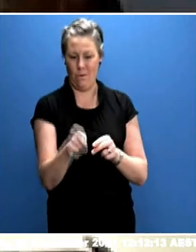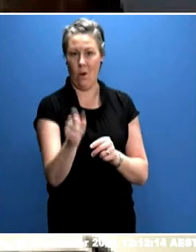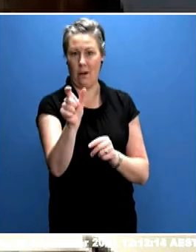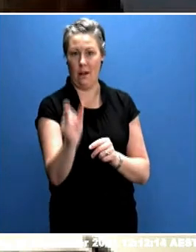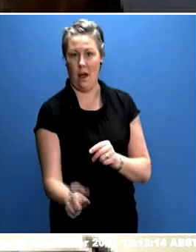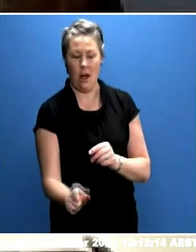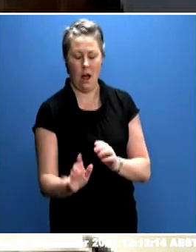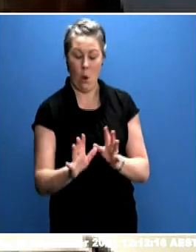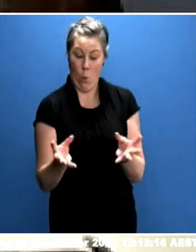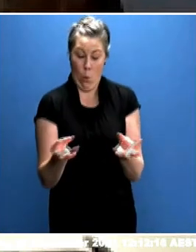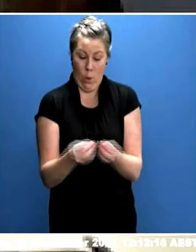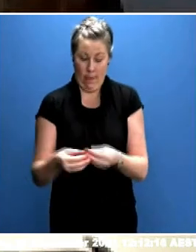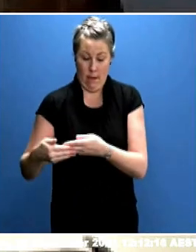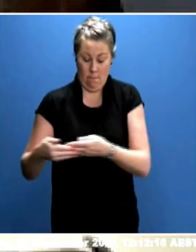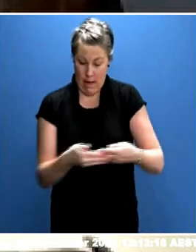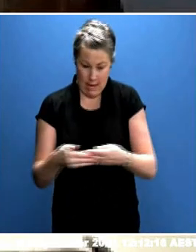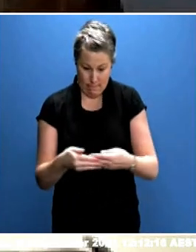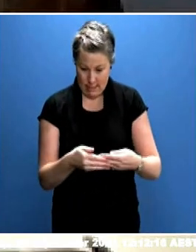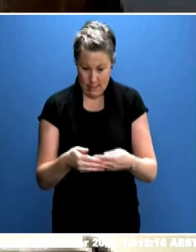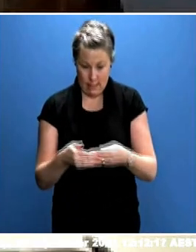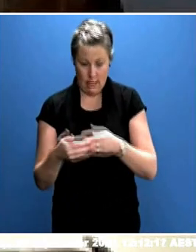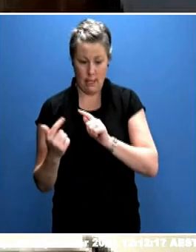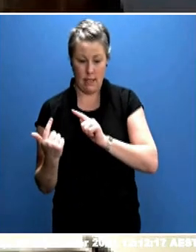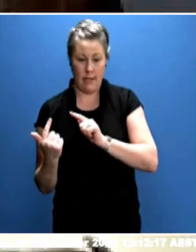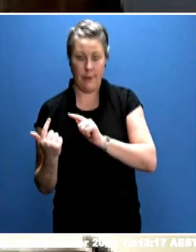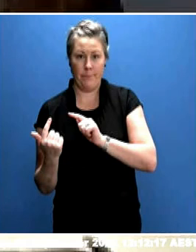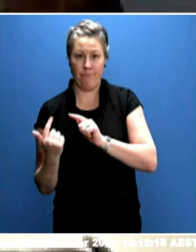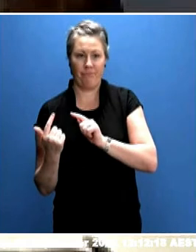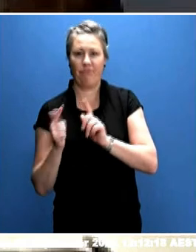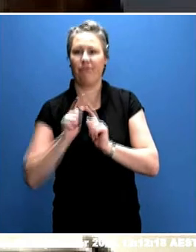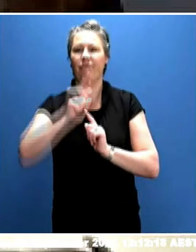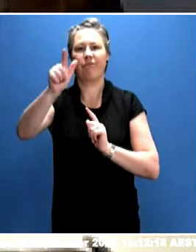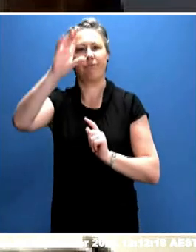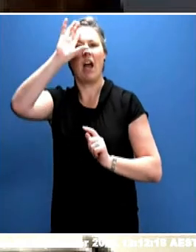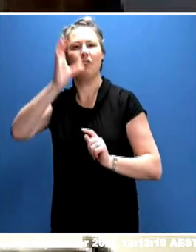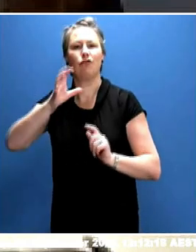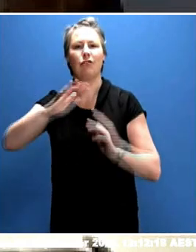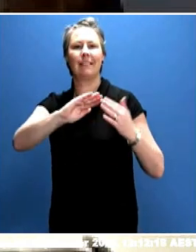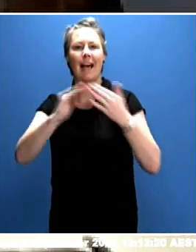to go with the baby to a regional town in Western Australia.